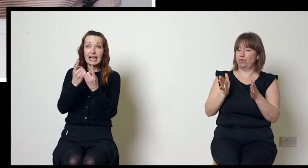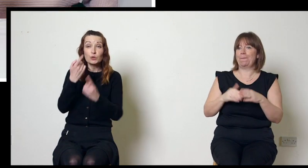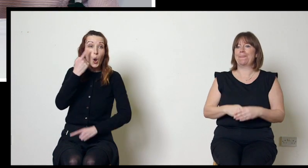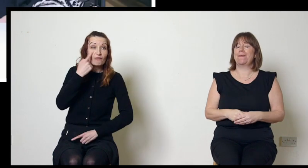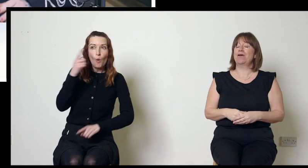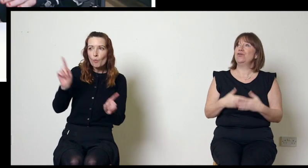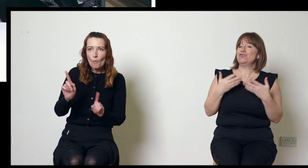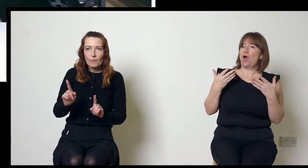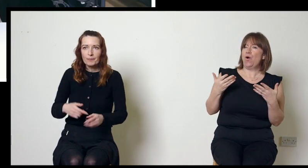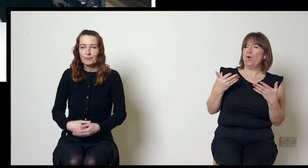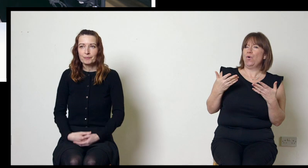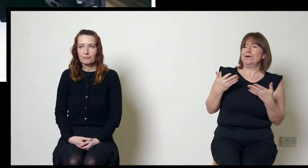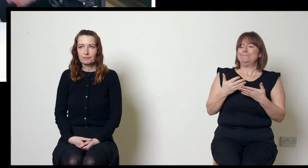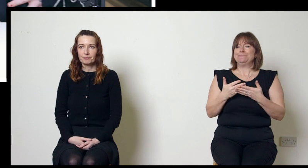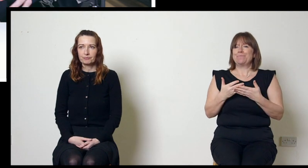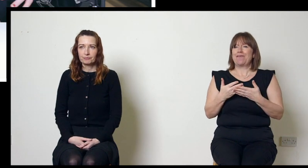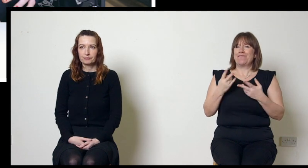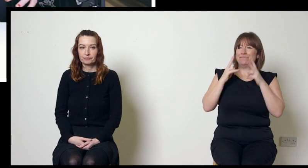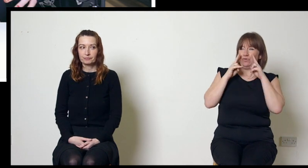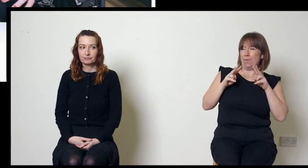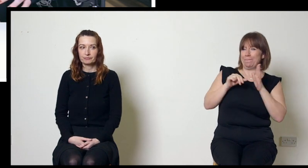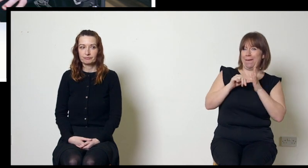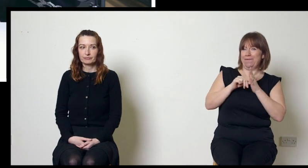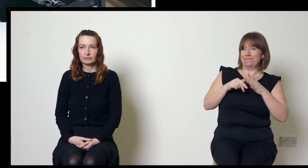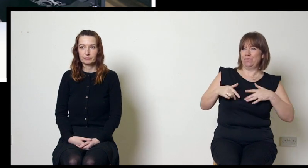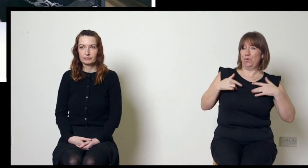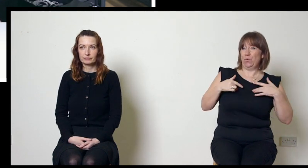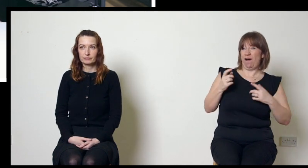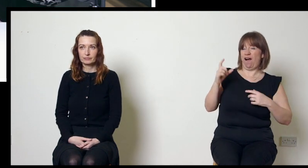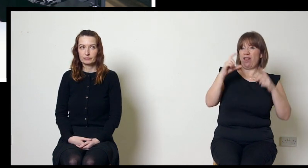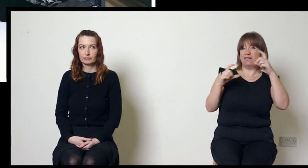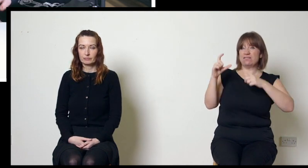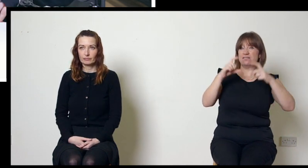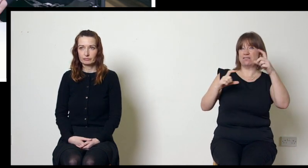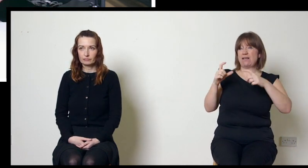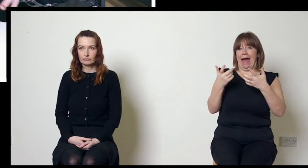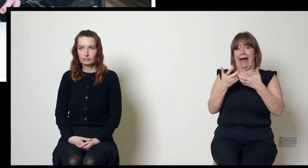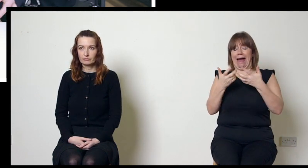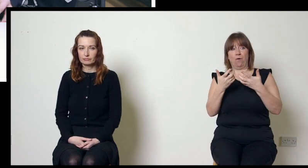So from a visual impairment point of view colours and how things are painted or not painted,